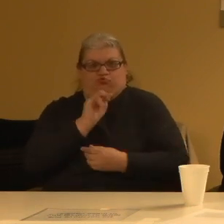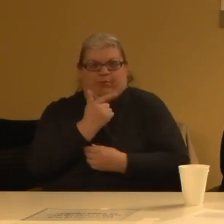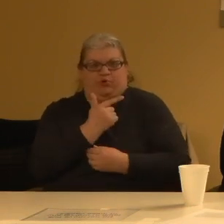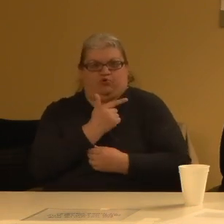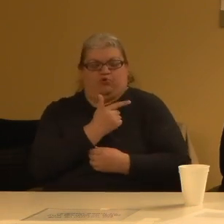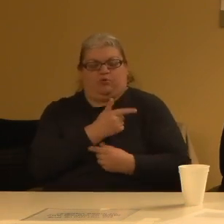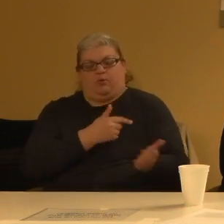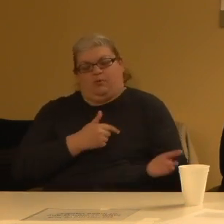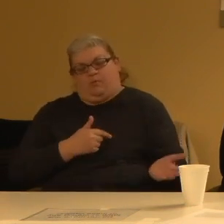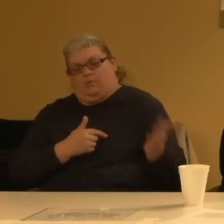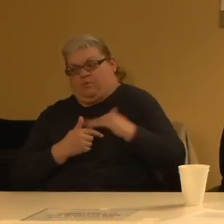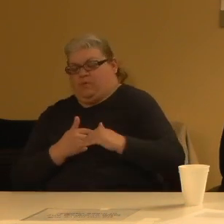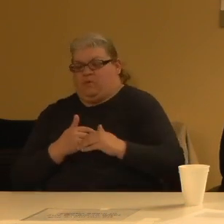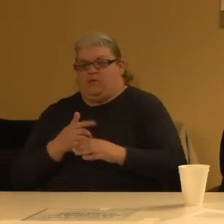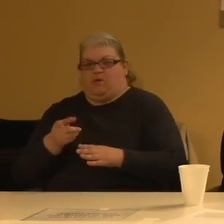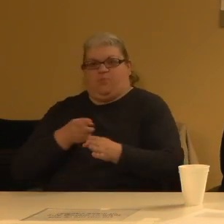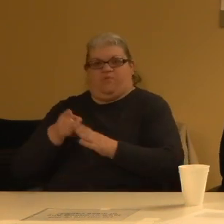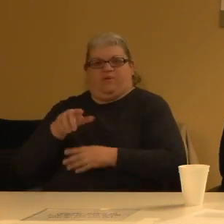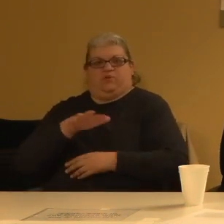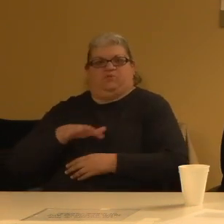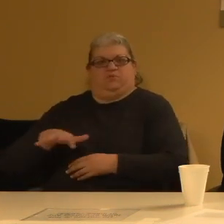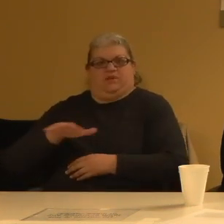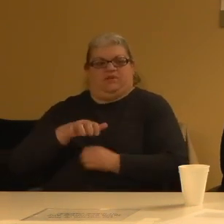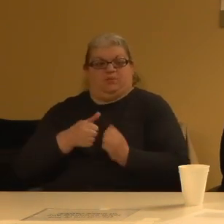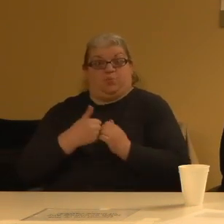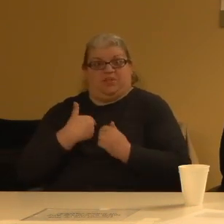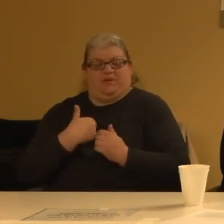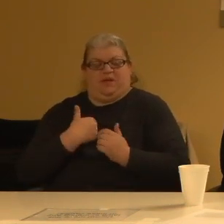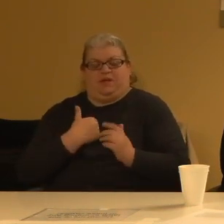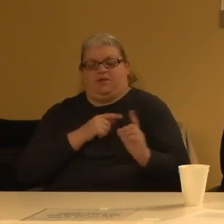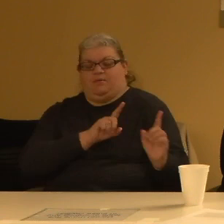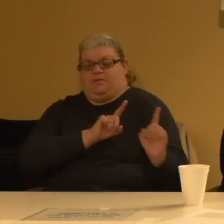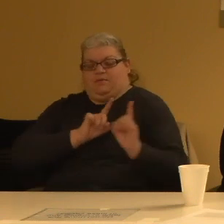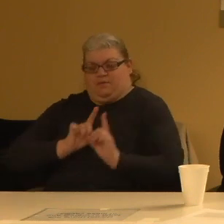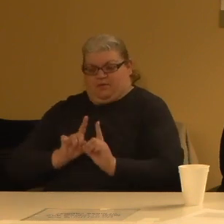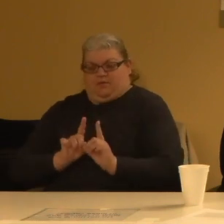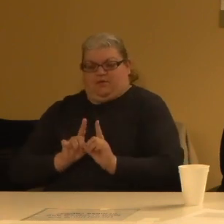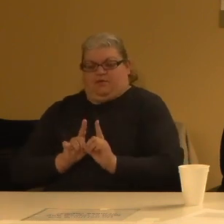and then give them, vest them in that space as much power as I have in that space.